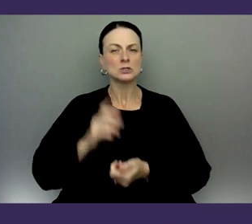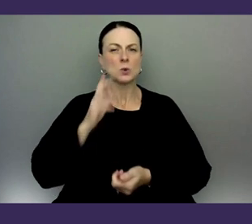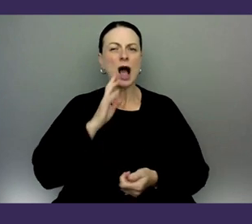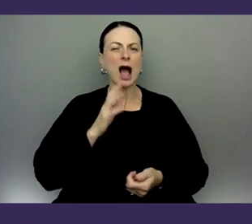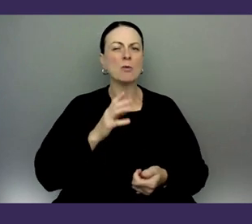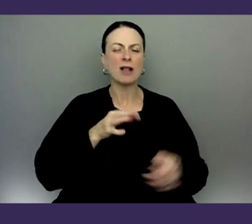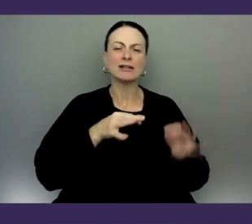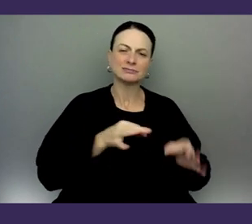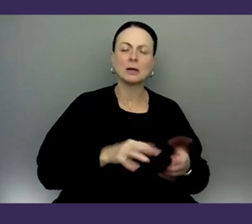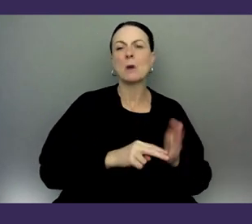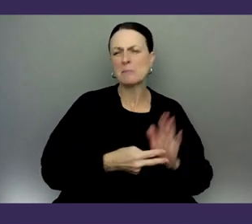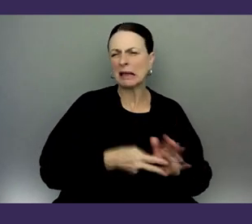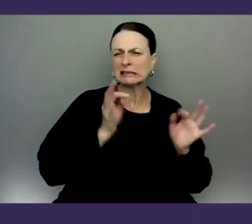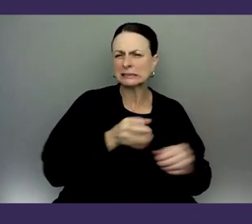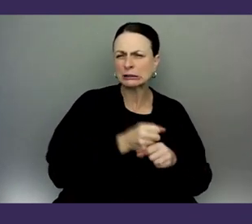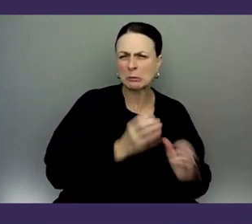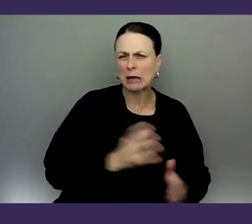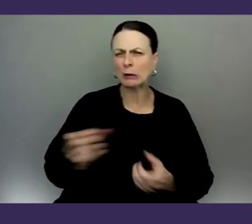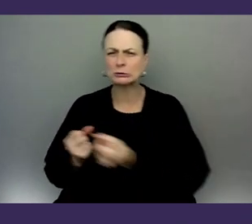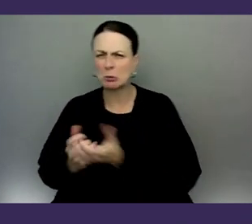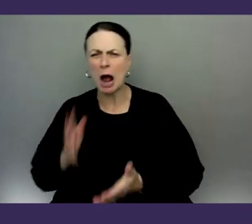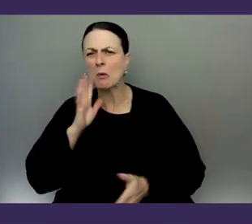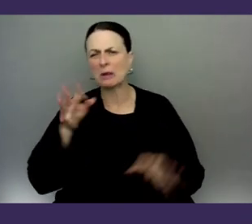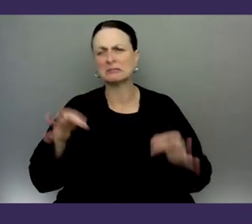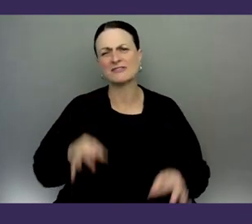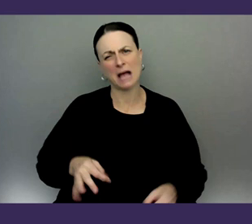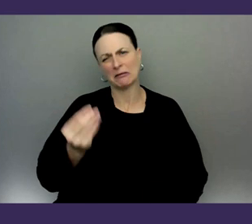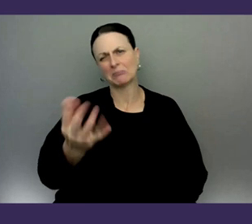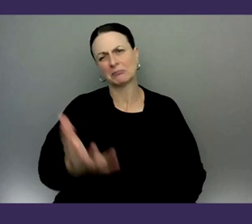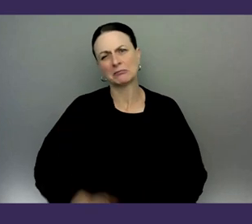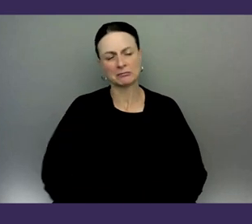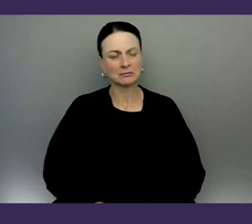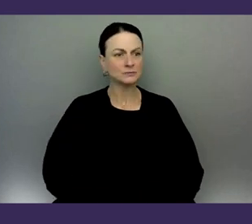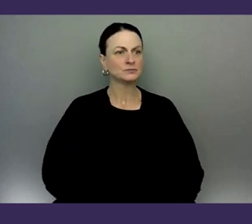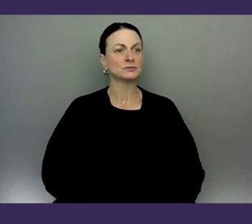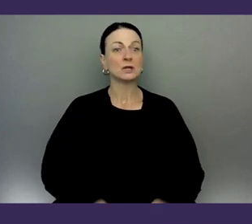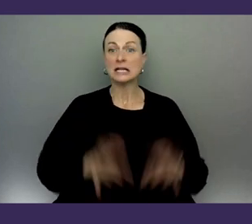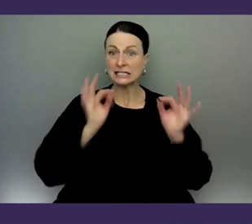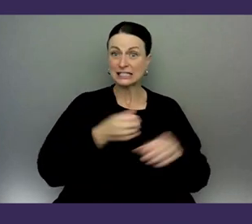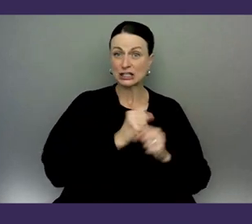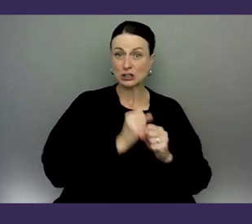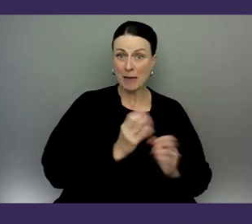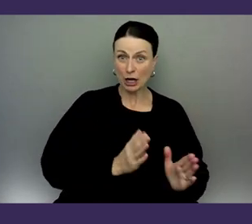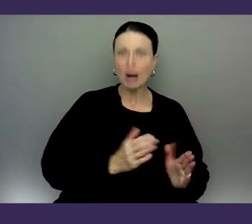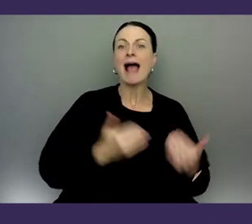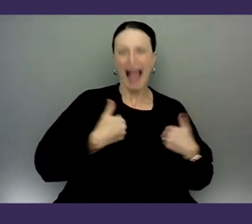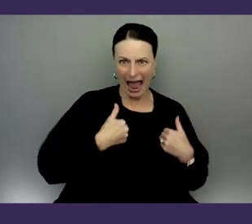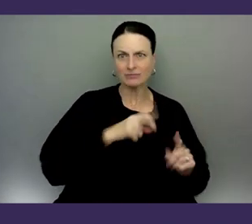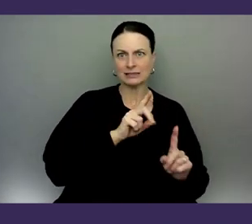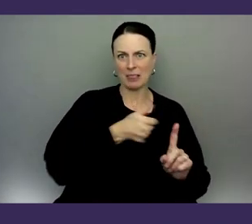and supporters as we get down the slide here. So the decision-maker is the individual with a disability, right?